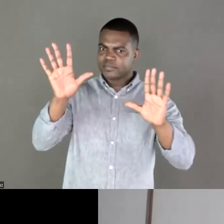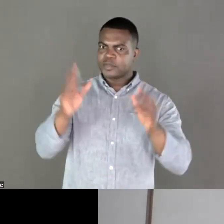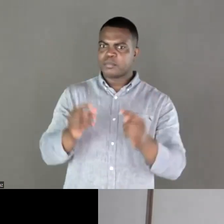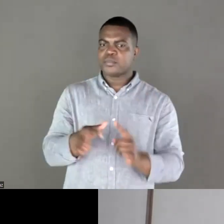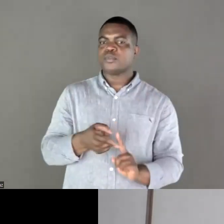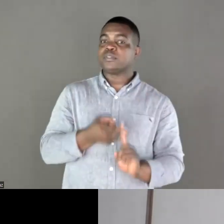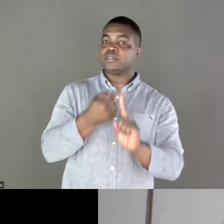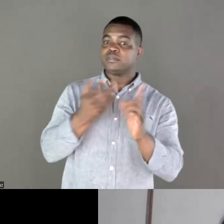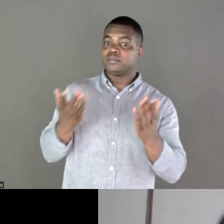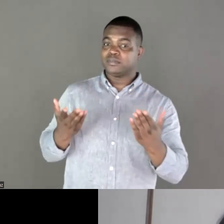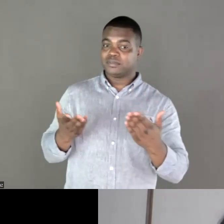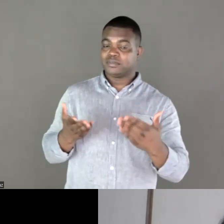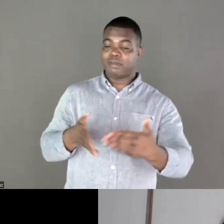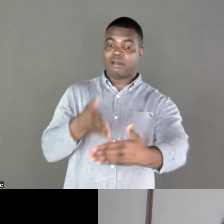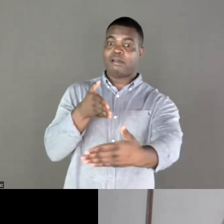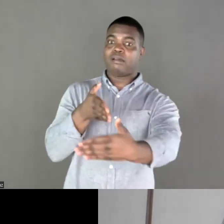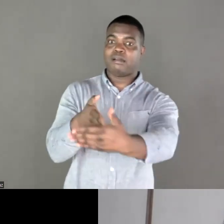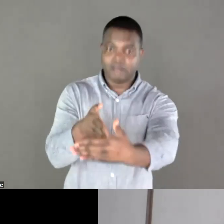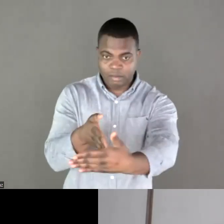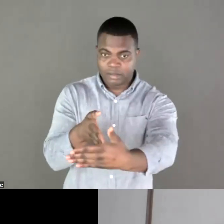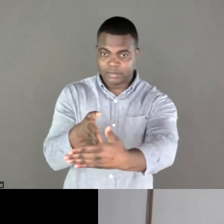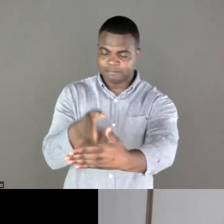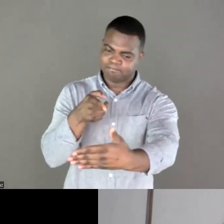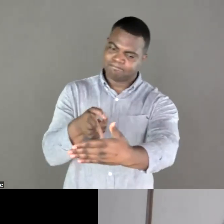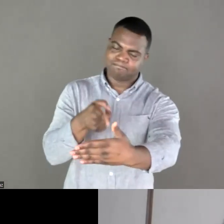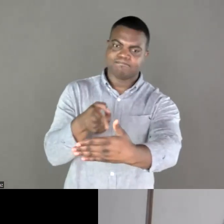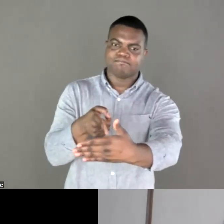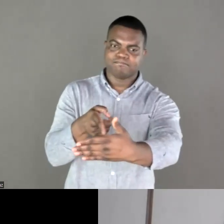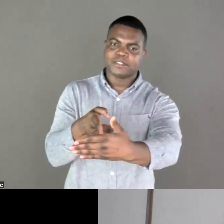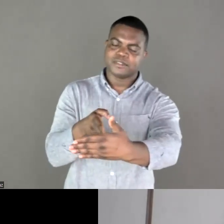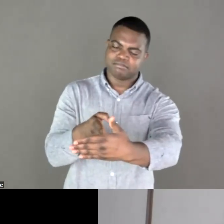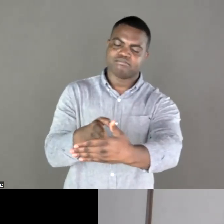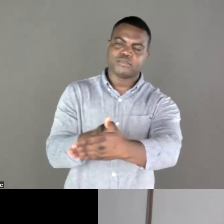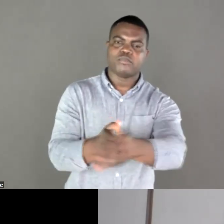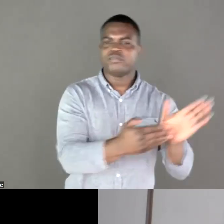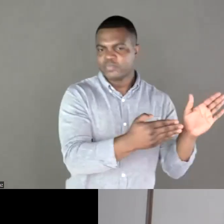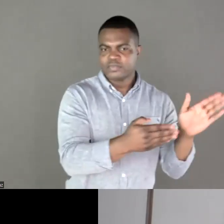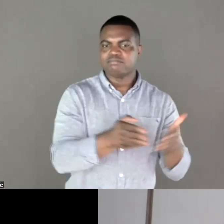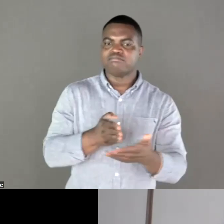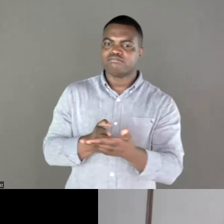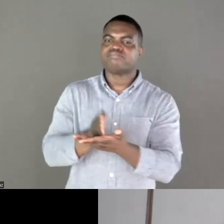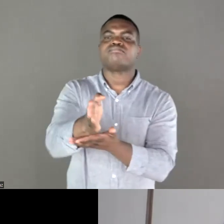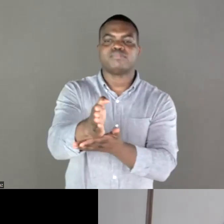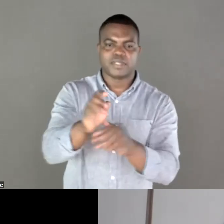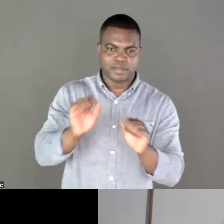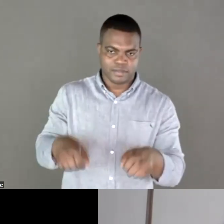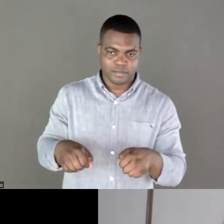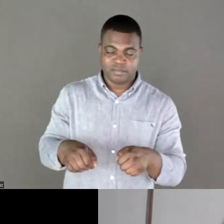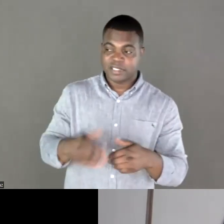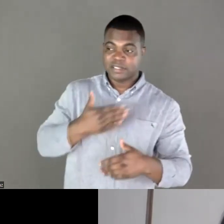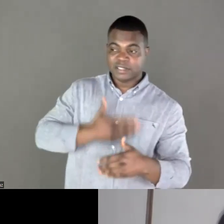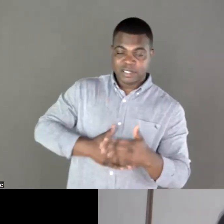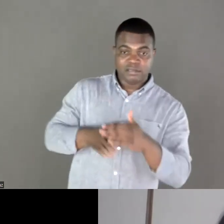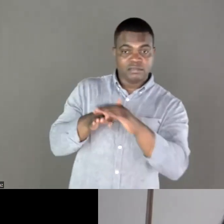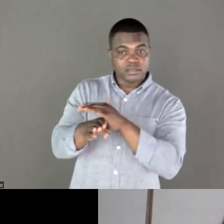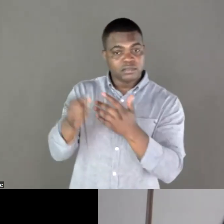And now we are going to move to our view and I have a session sorry, I don't know if Christian,